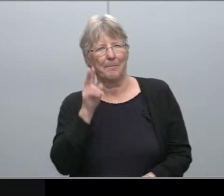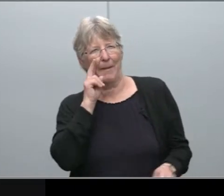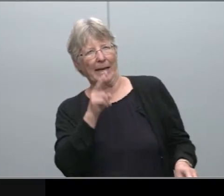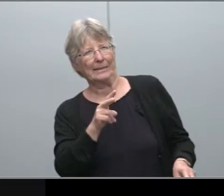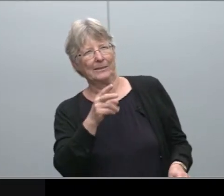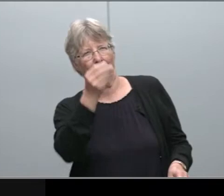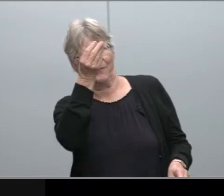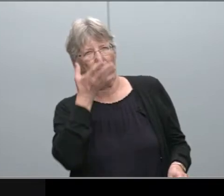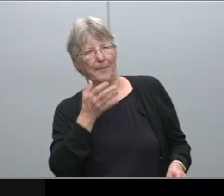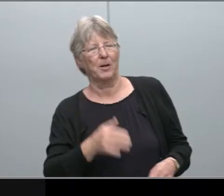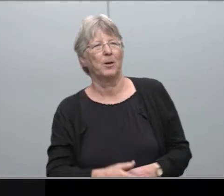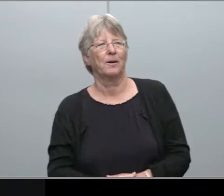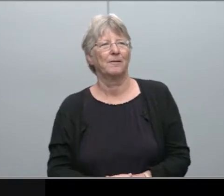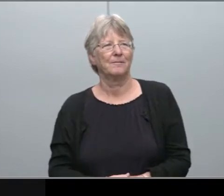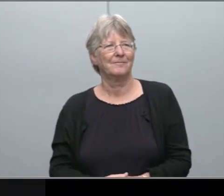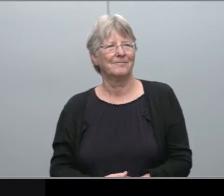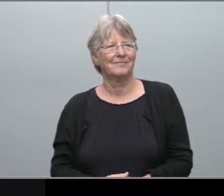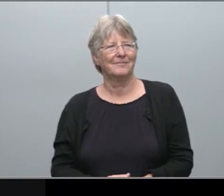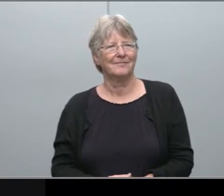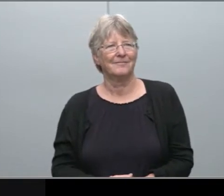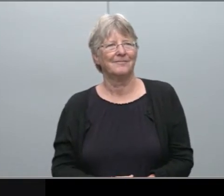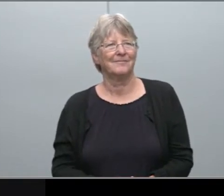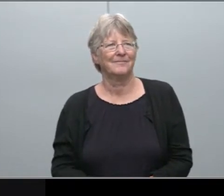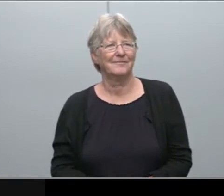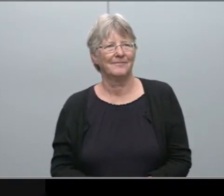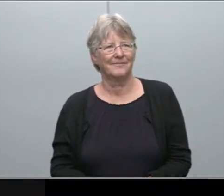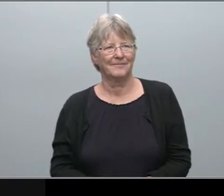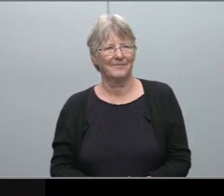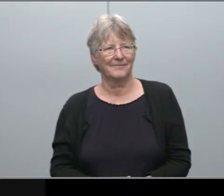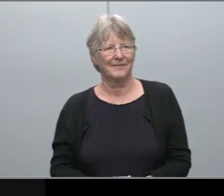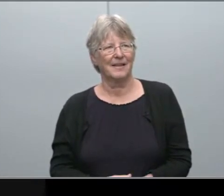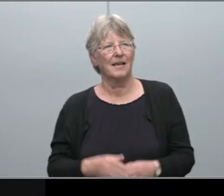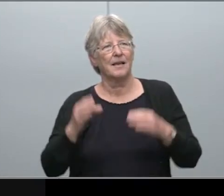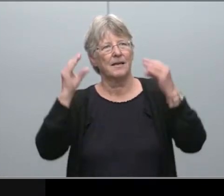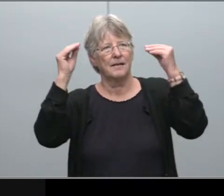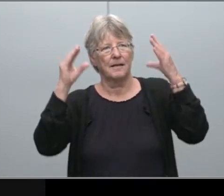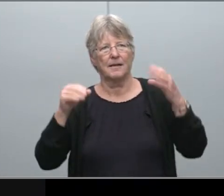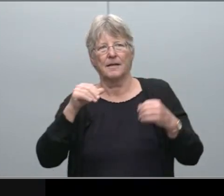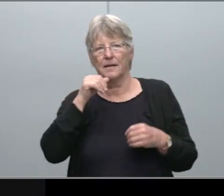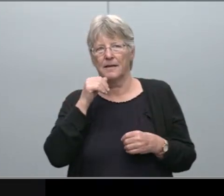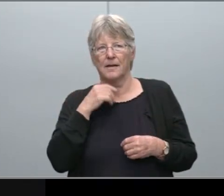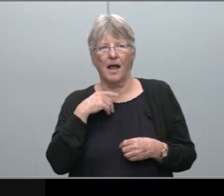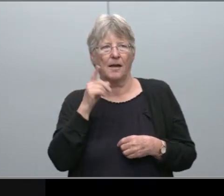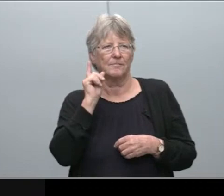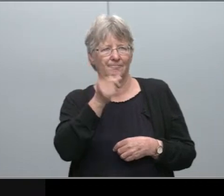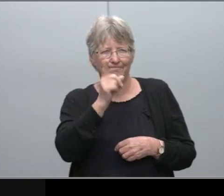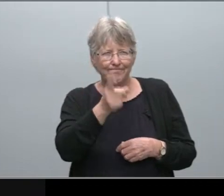of what were some of the themes that came up. And I know you are part of the Superintendent's Advisory Committee,